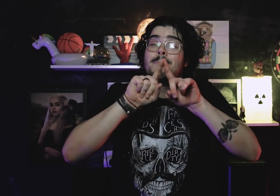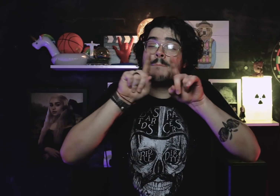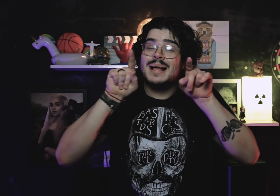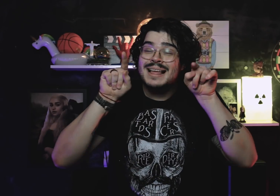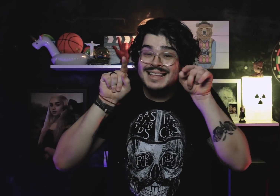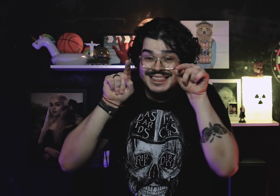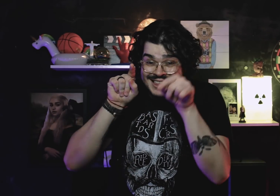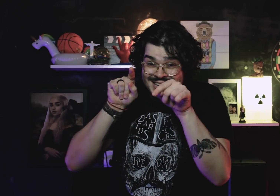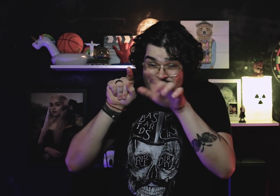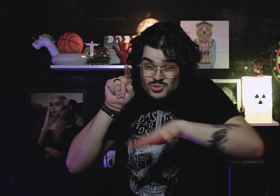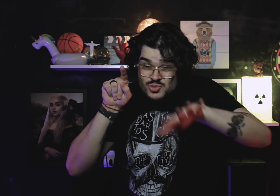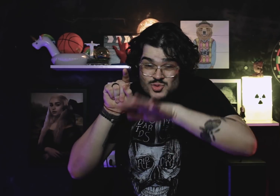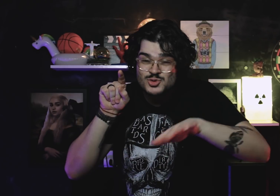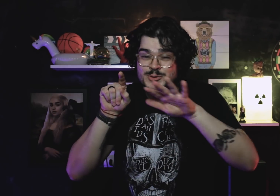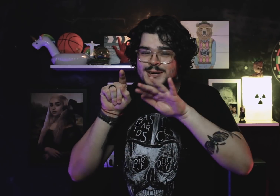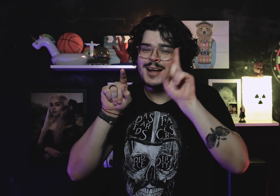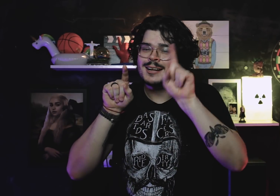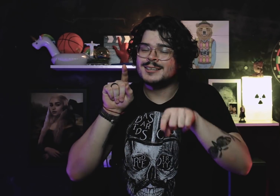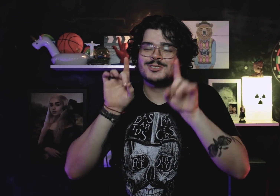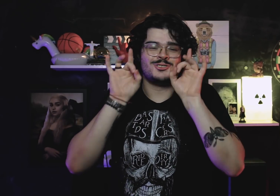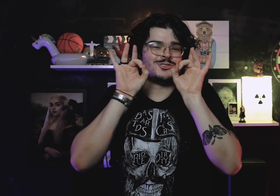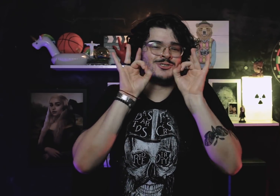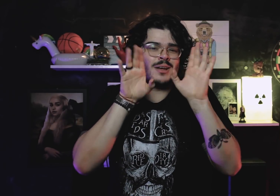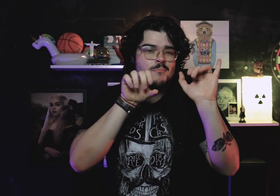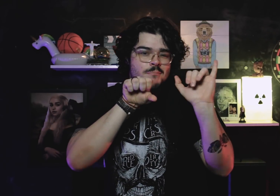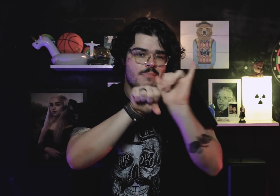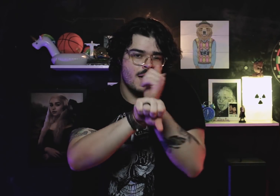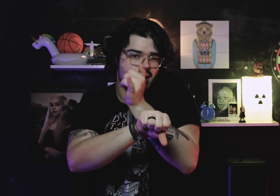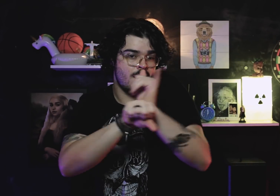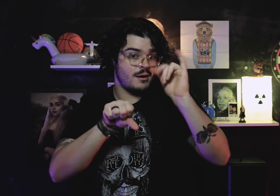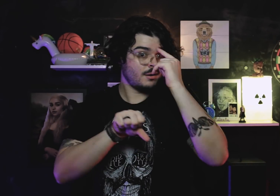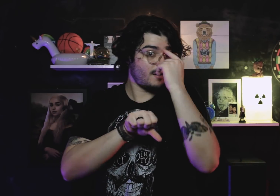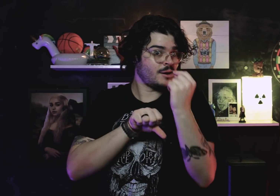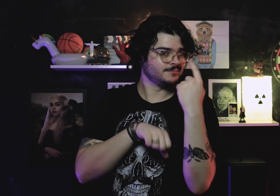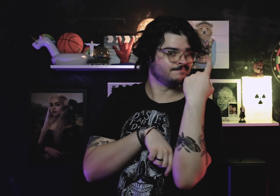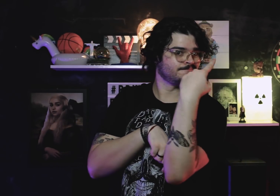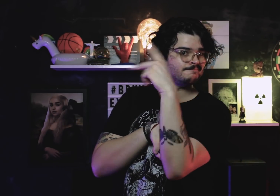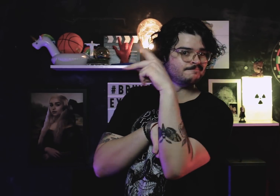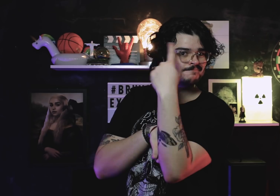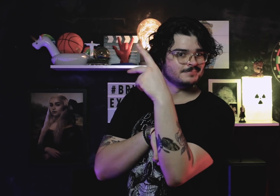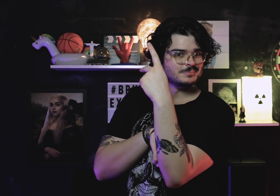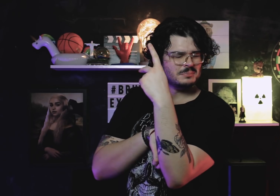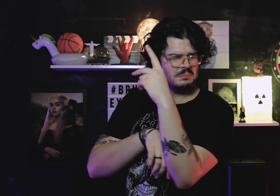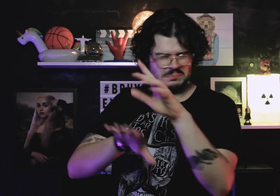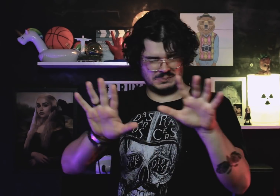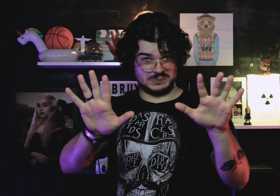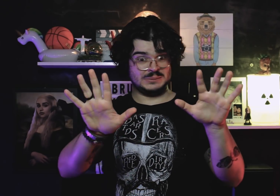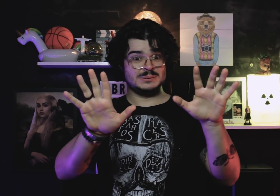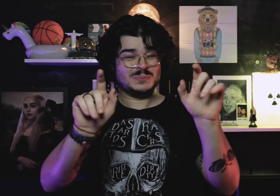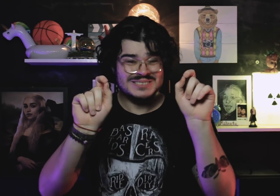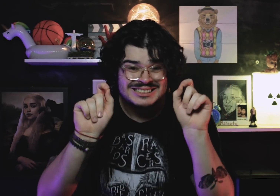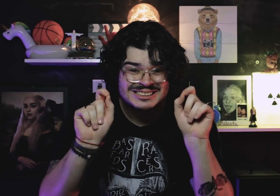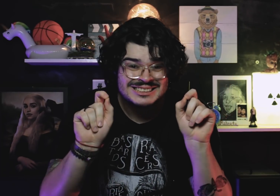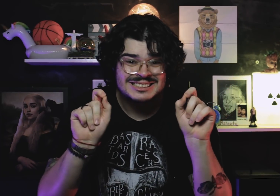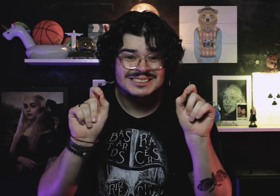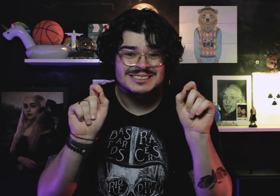But this was all just a witch's plan ... What ?!